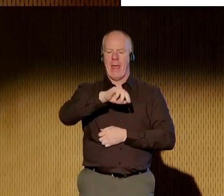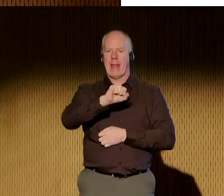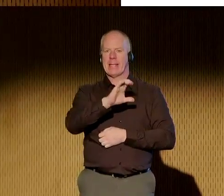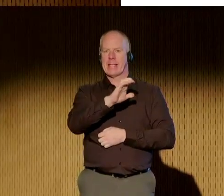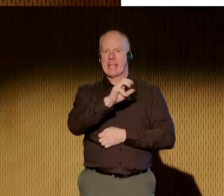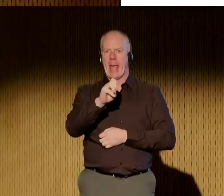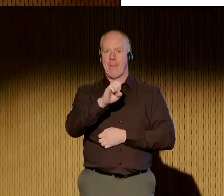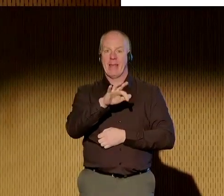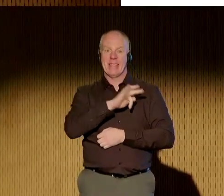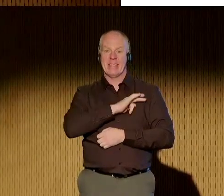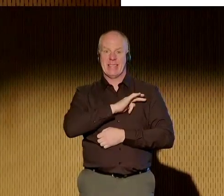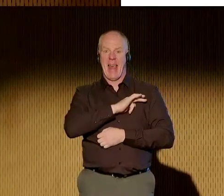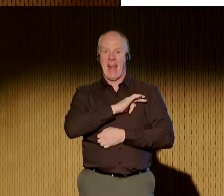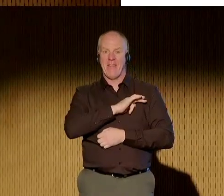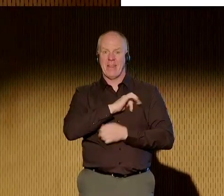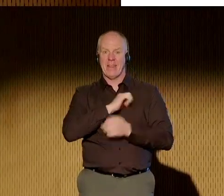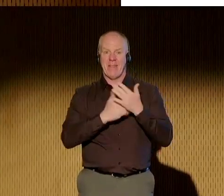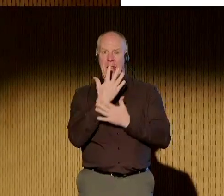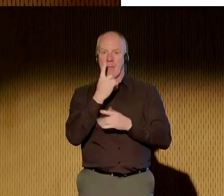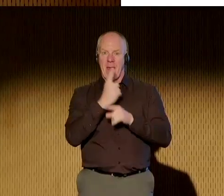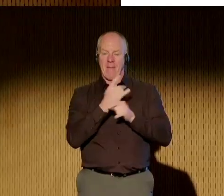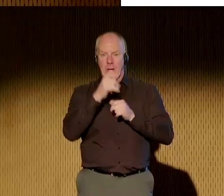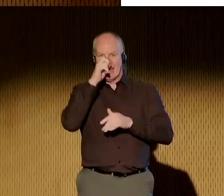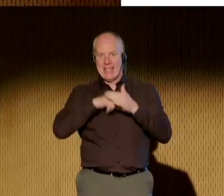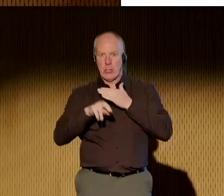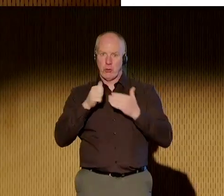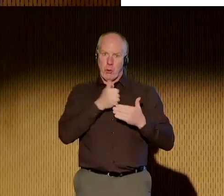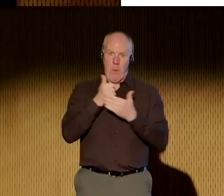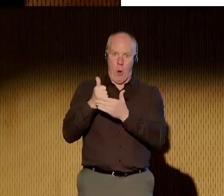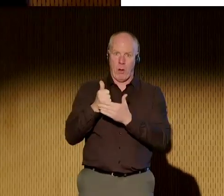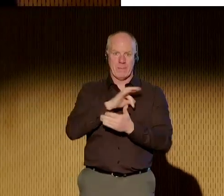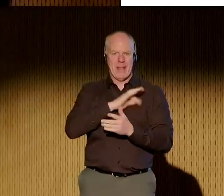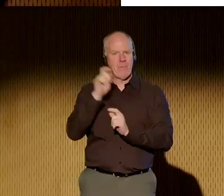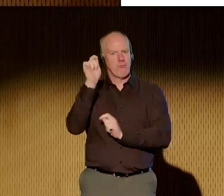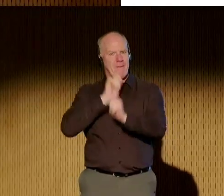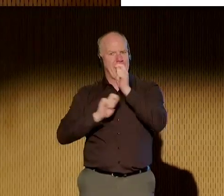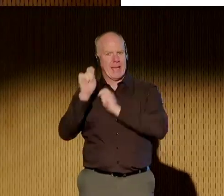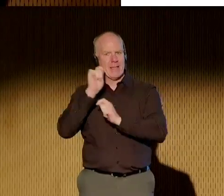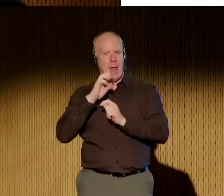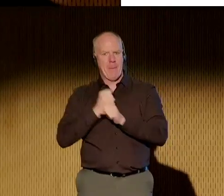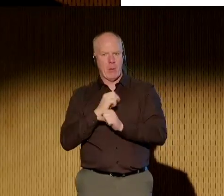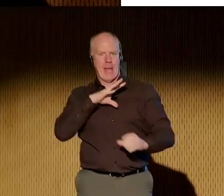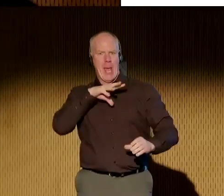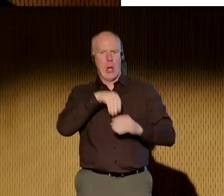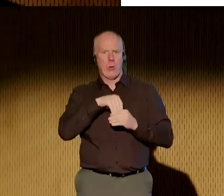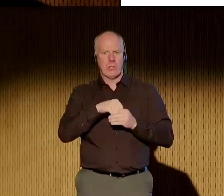developed for teachers to support teachers to reflect on inclusive didactics and evaluation